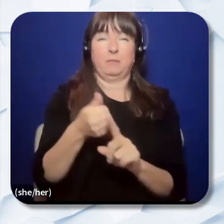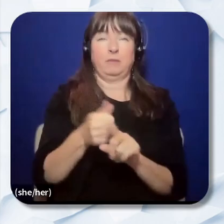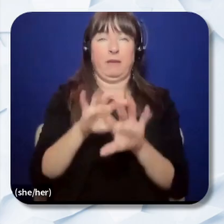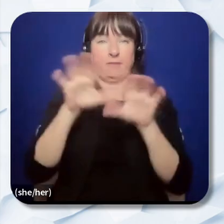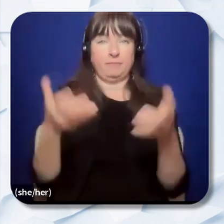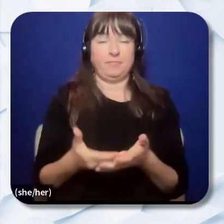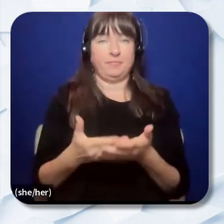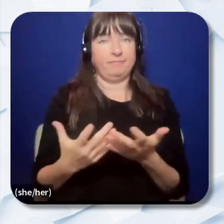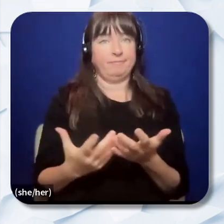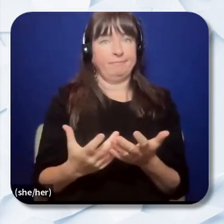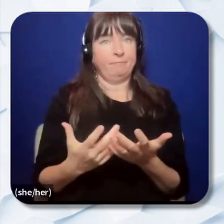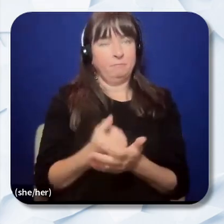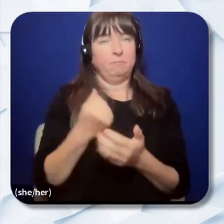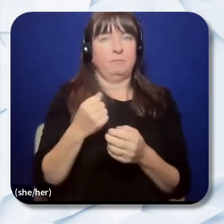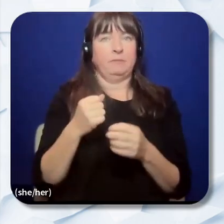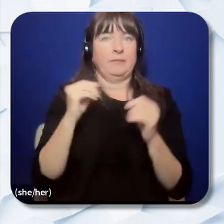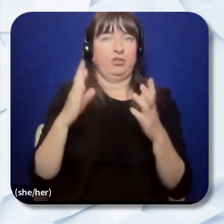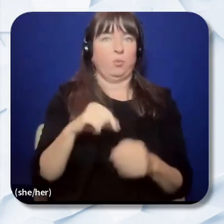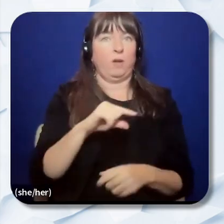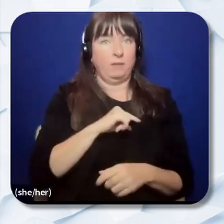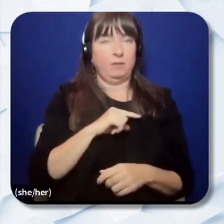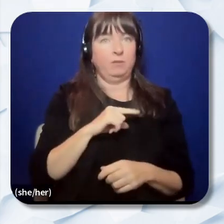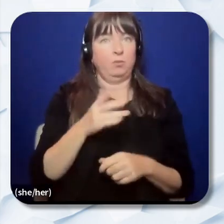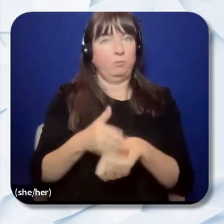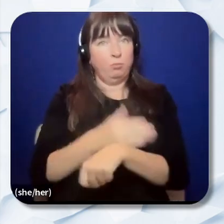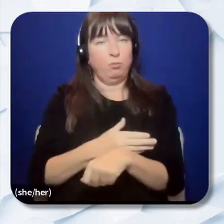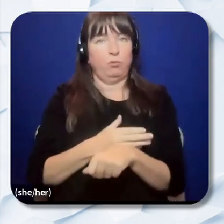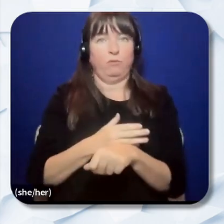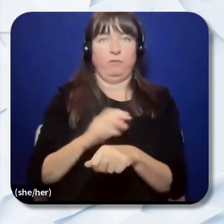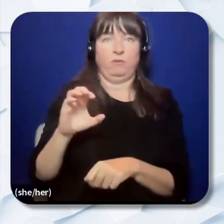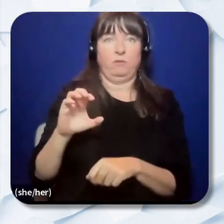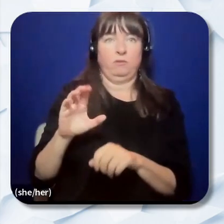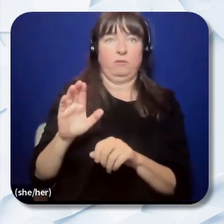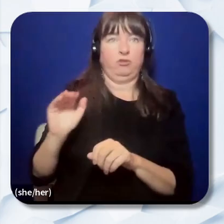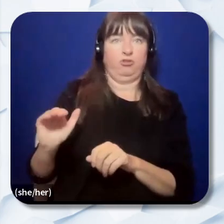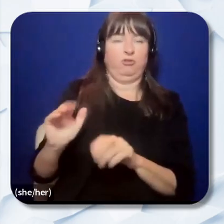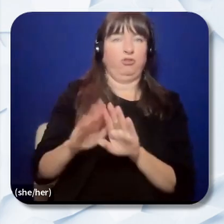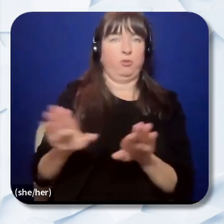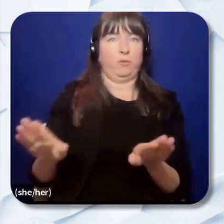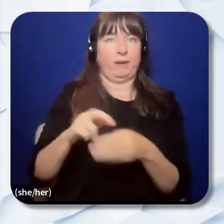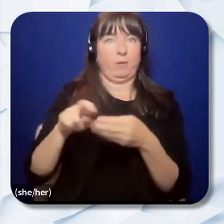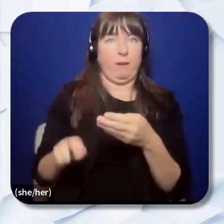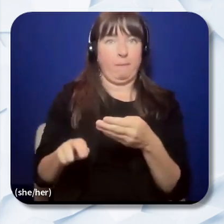teacher quality to improve child outcomes. So the big picture is that classroom quality is